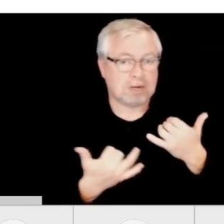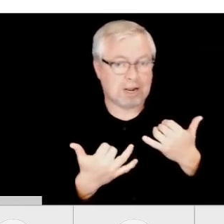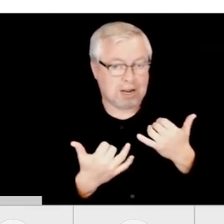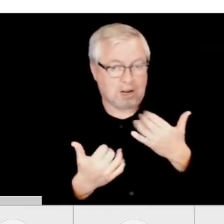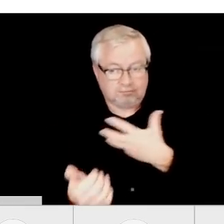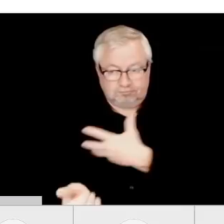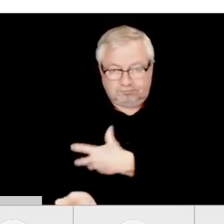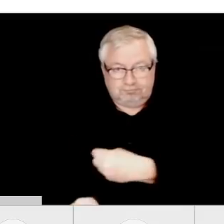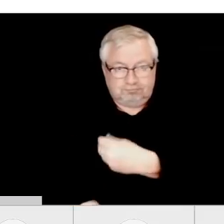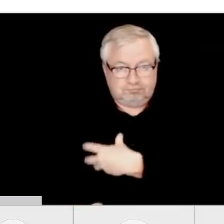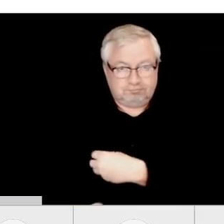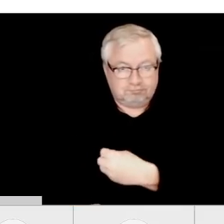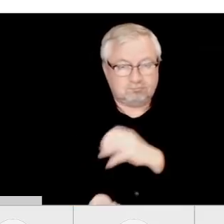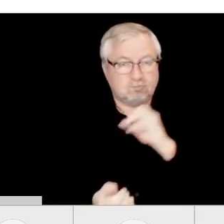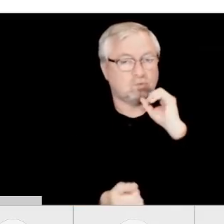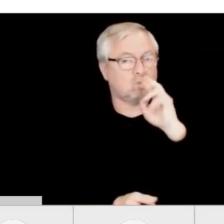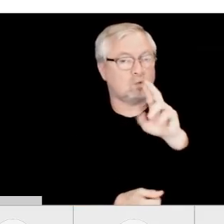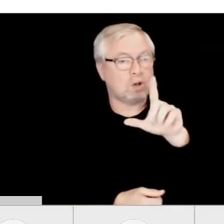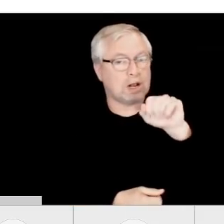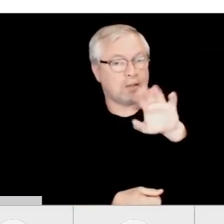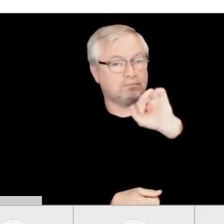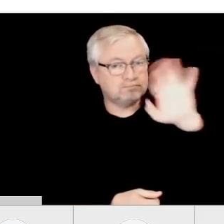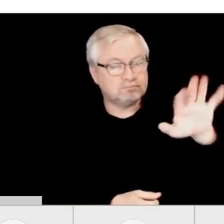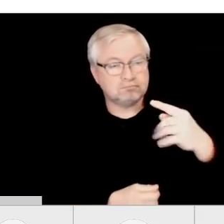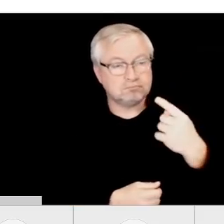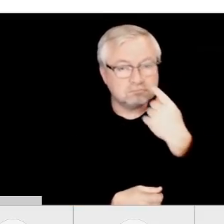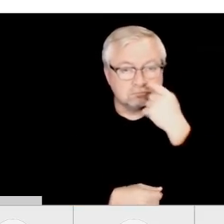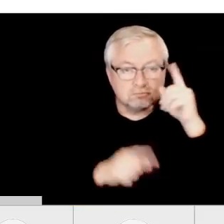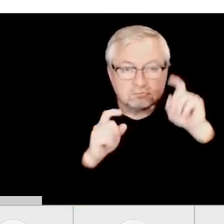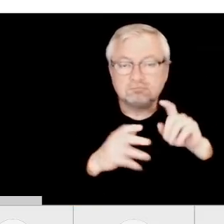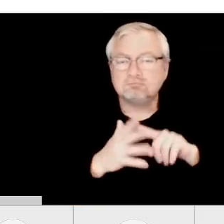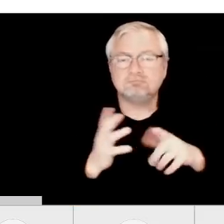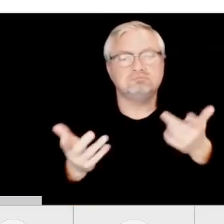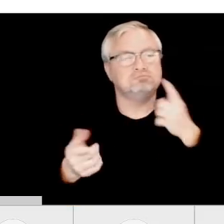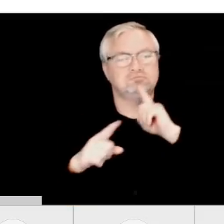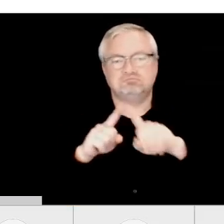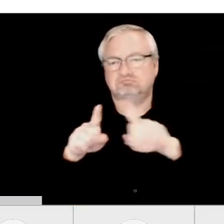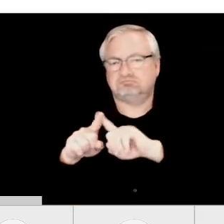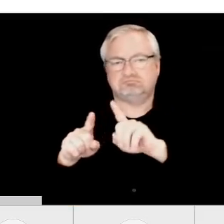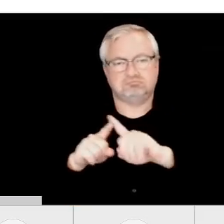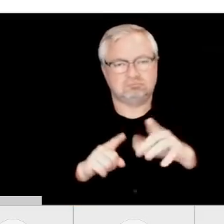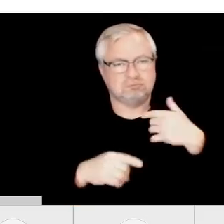How does that affect the outcome of the disease? There's a lot of research going on. Not a lot of evidence.